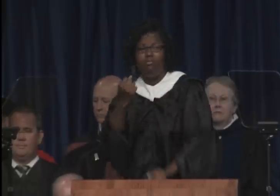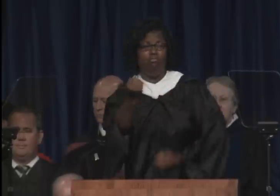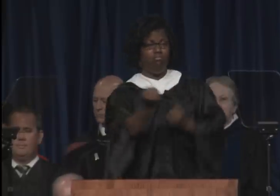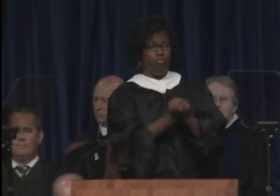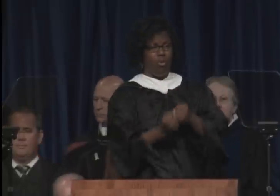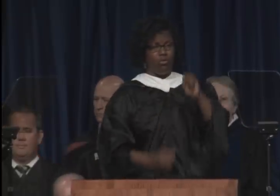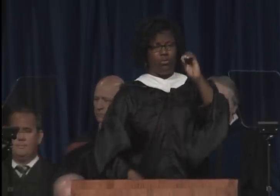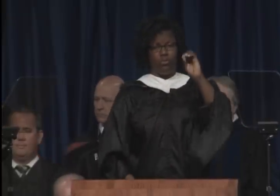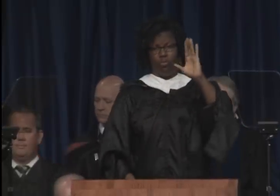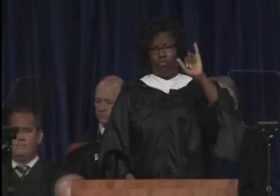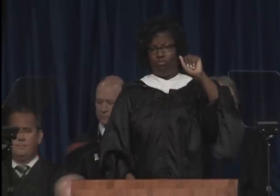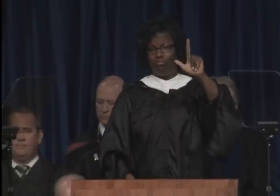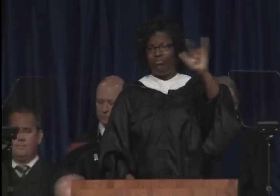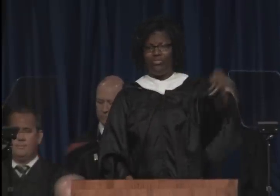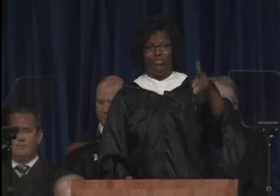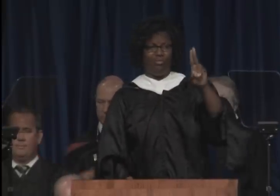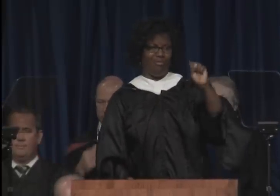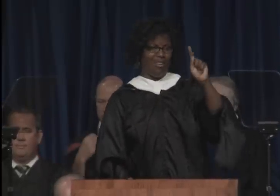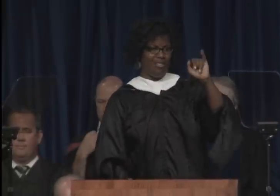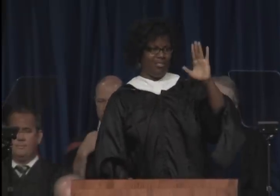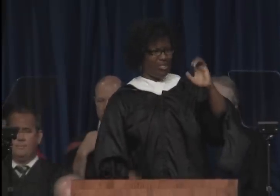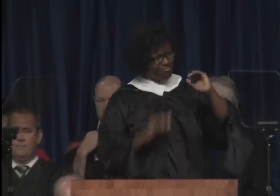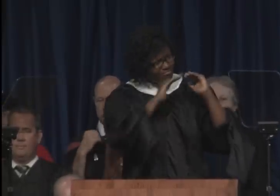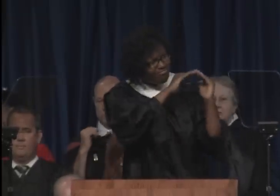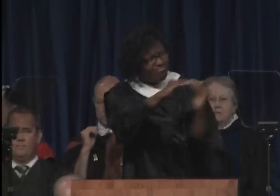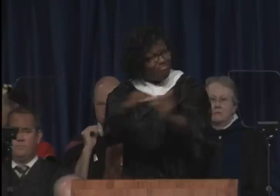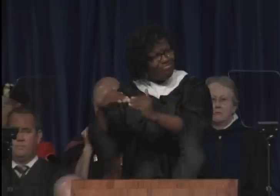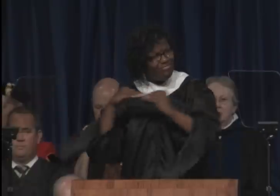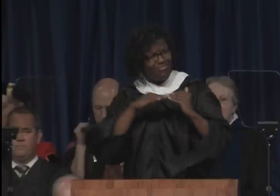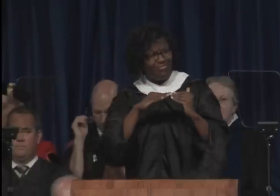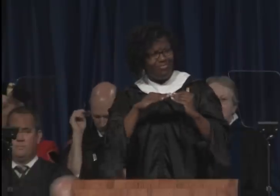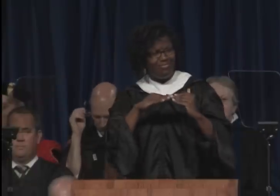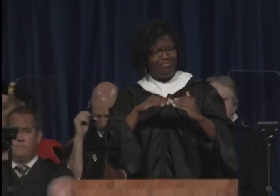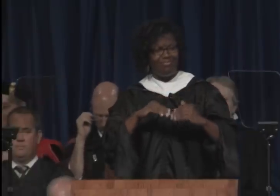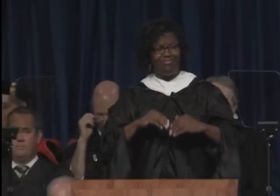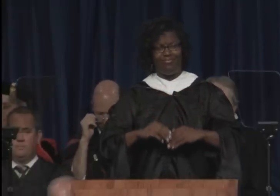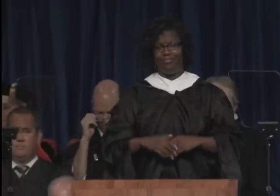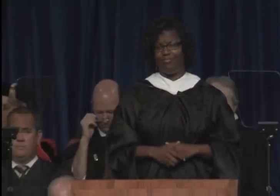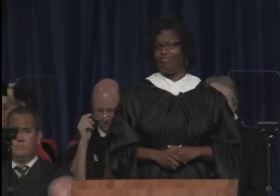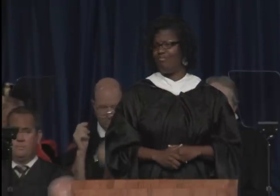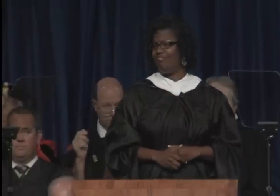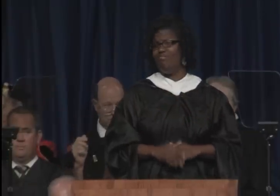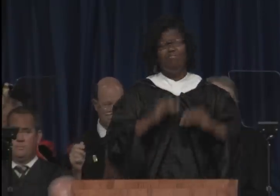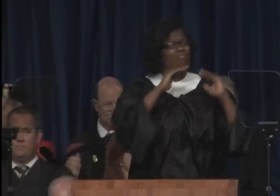to promote change and become advocates for social justice.